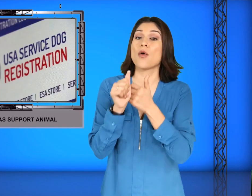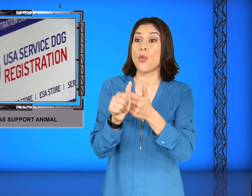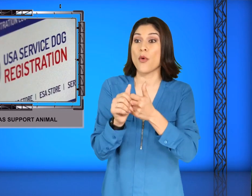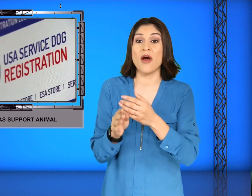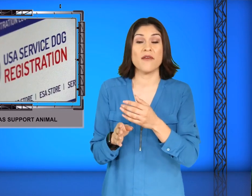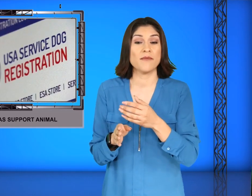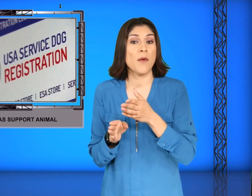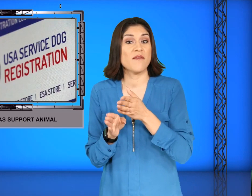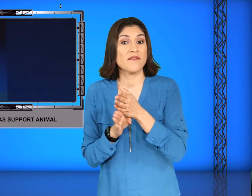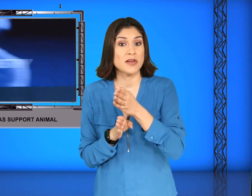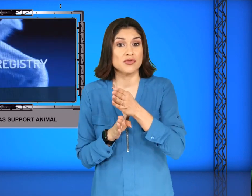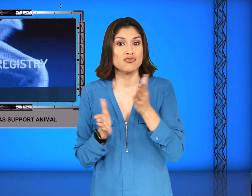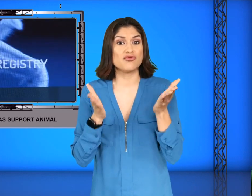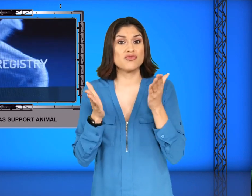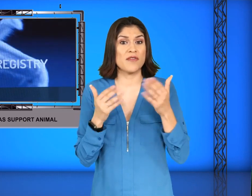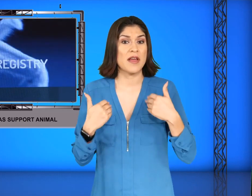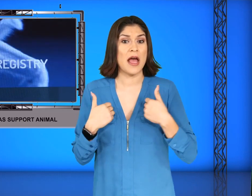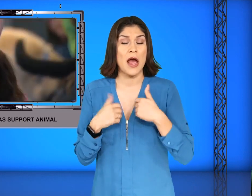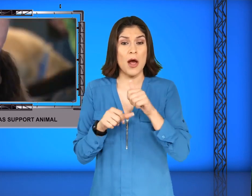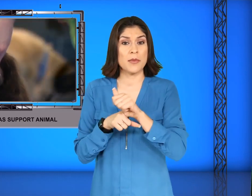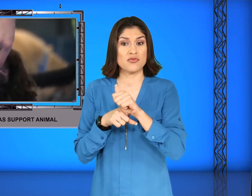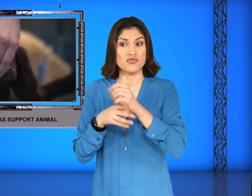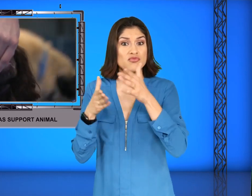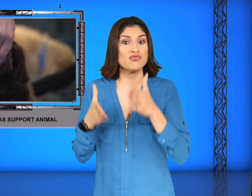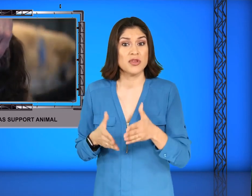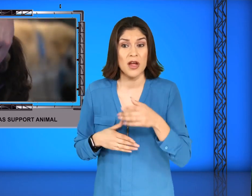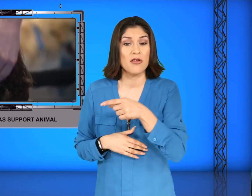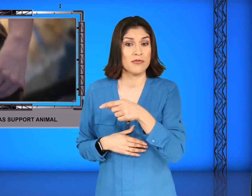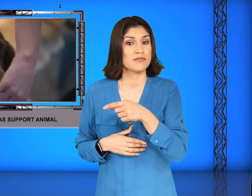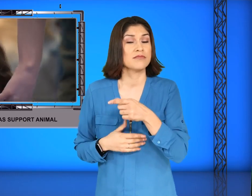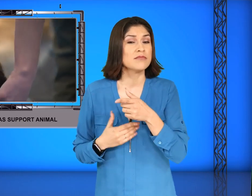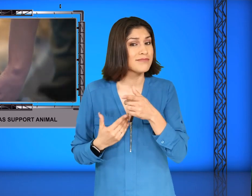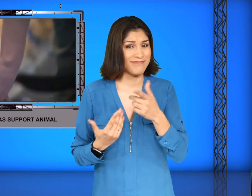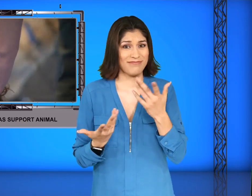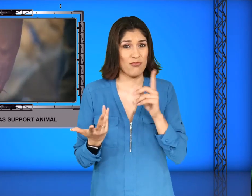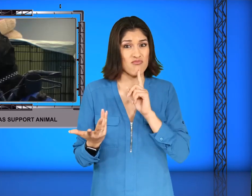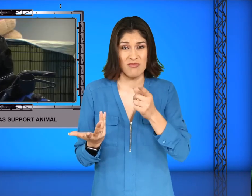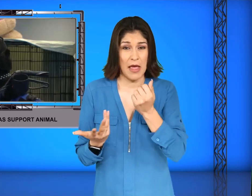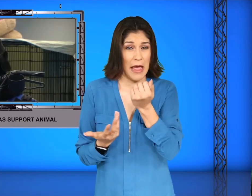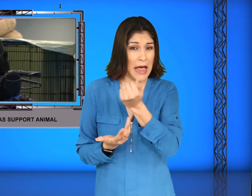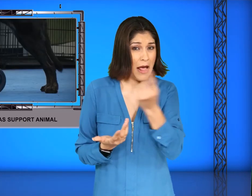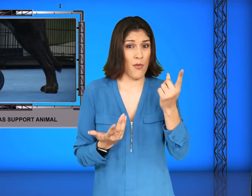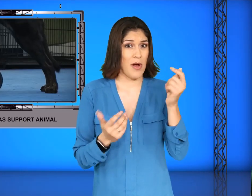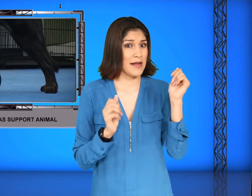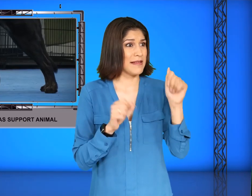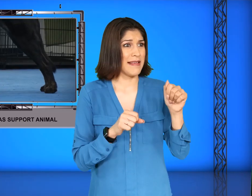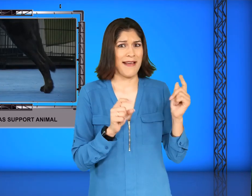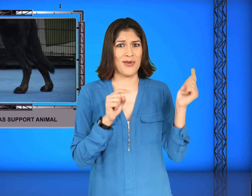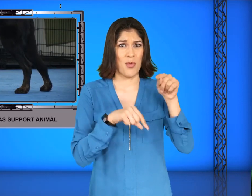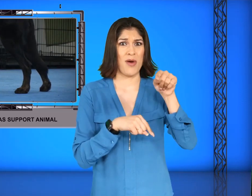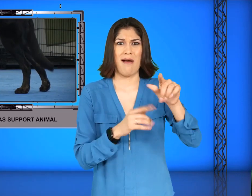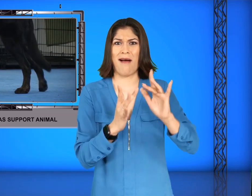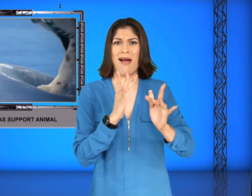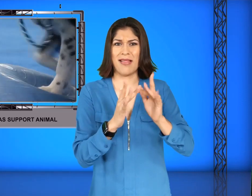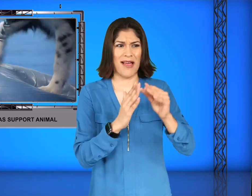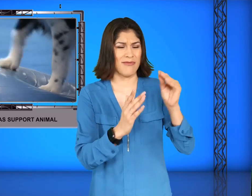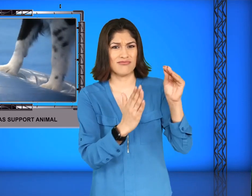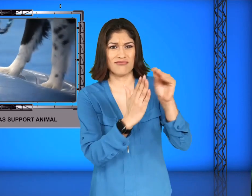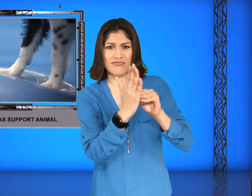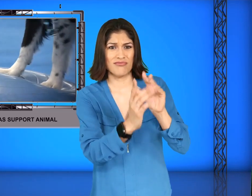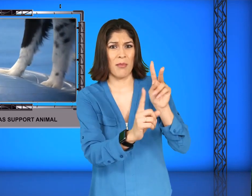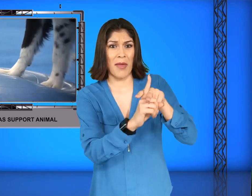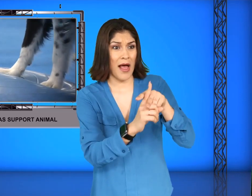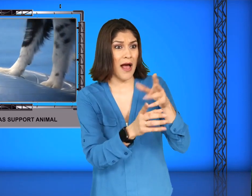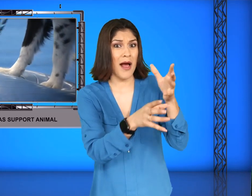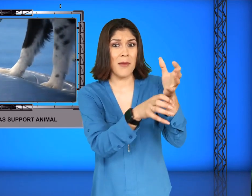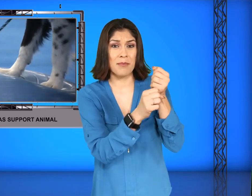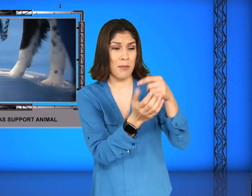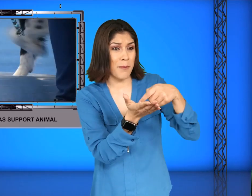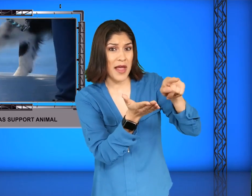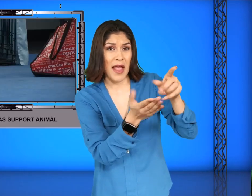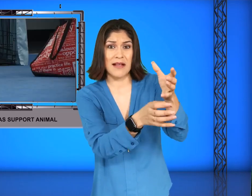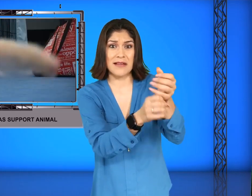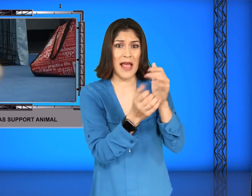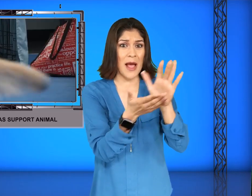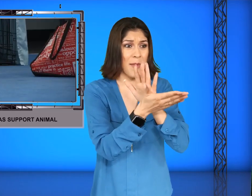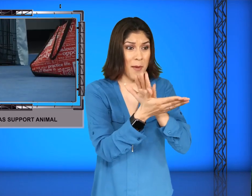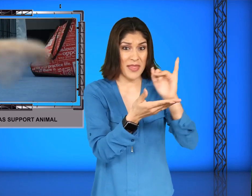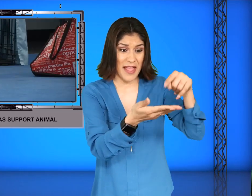According to a professional service animal trainer, anyone can go pay for a piece of